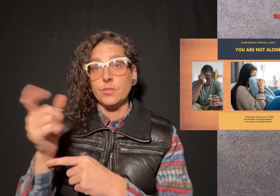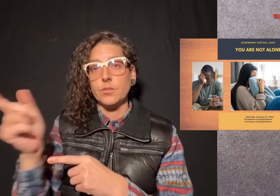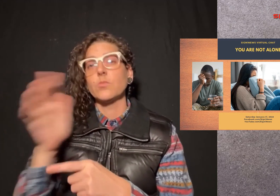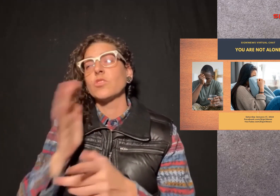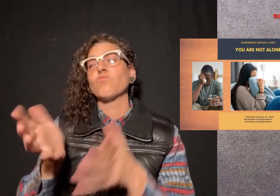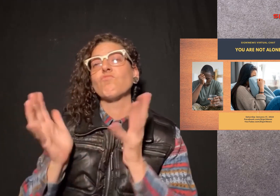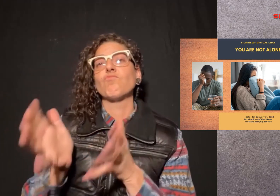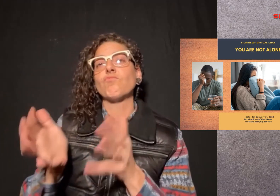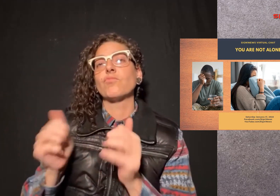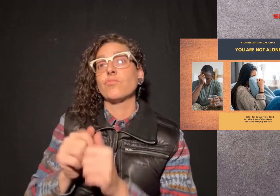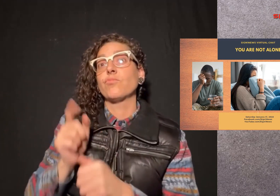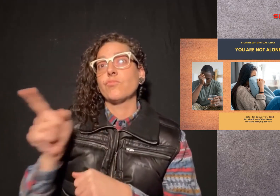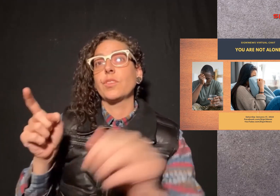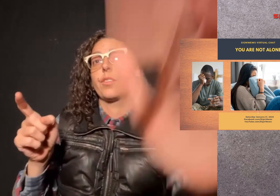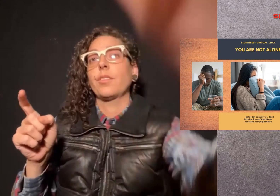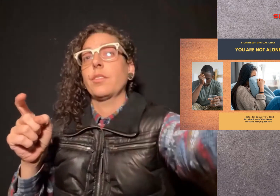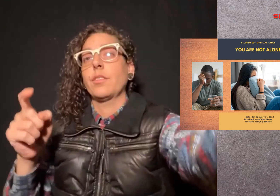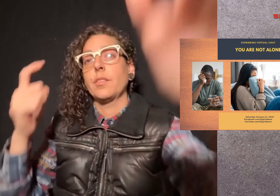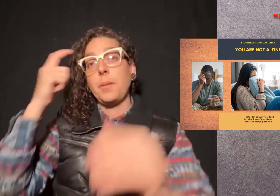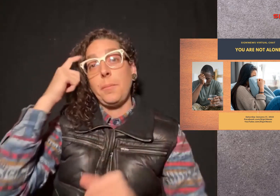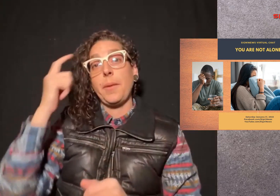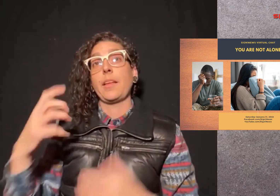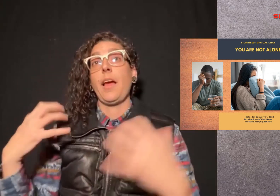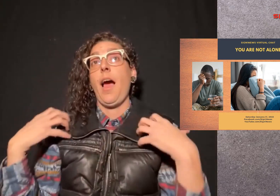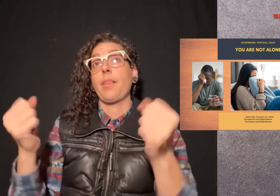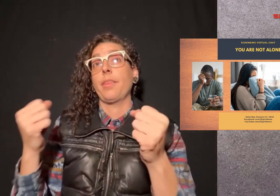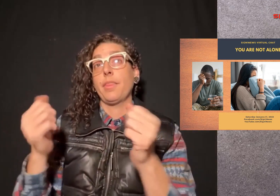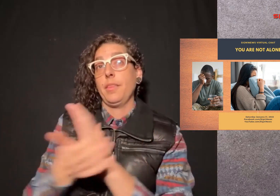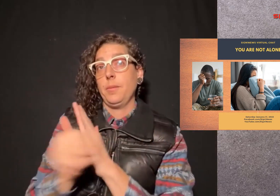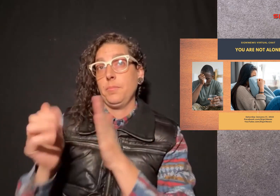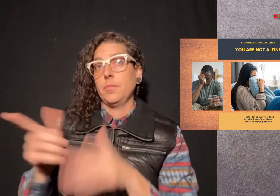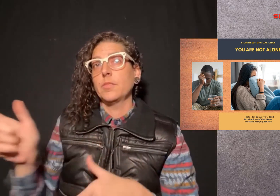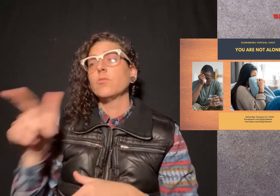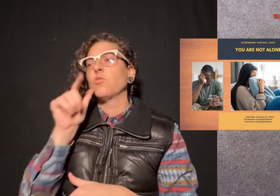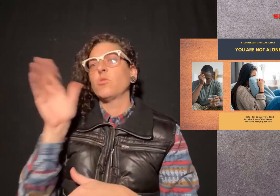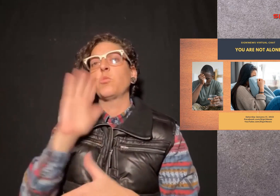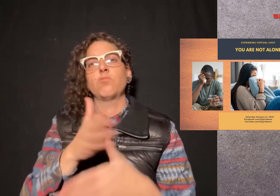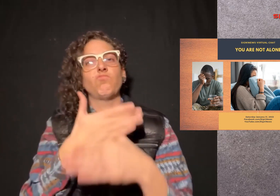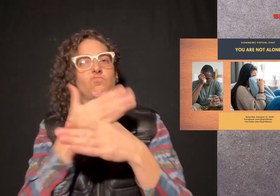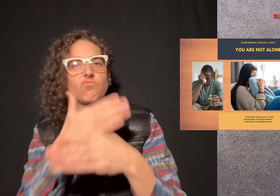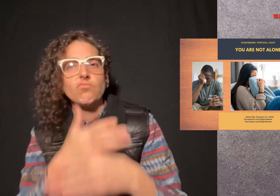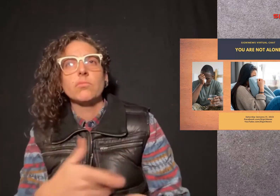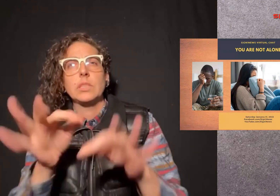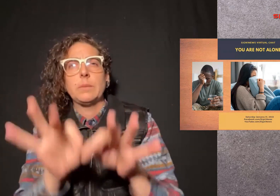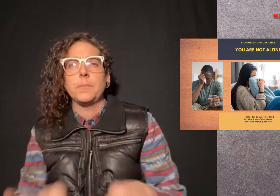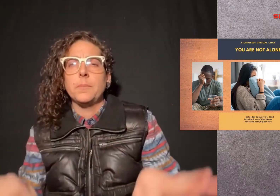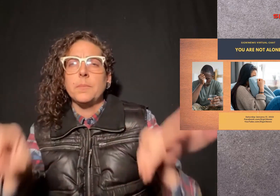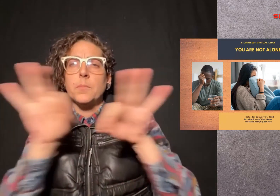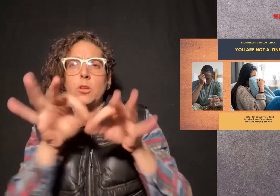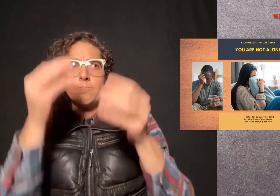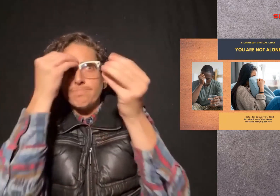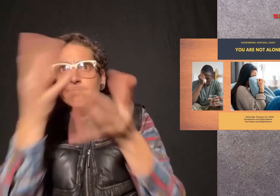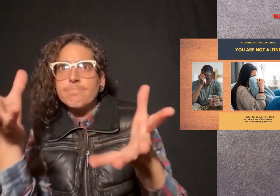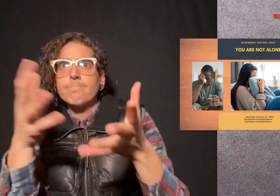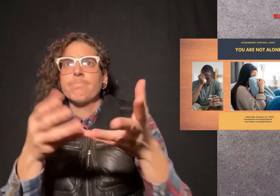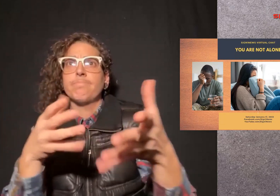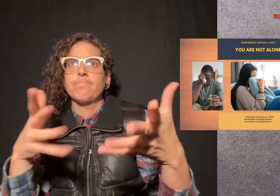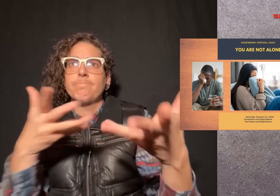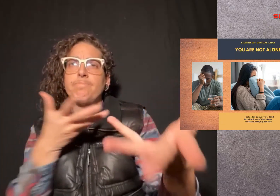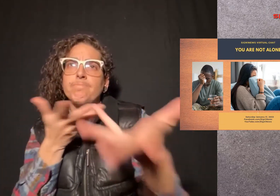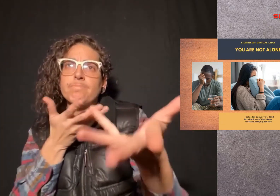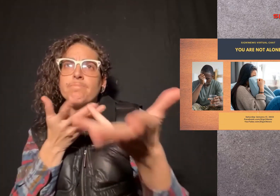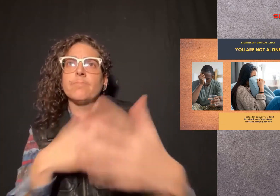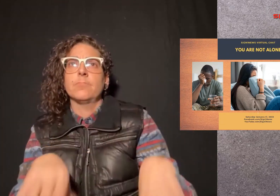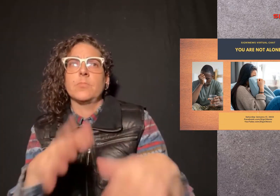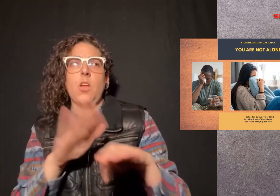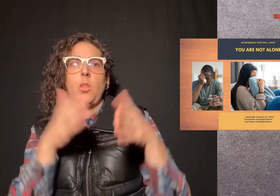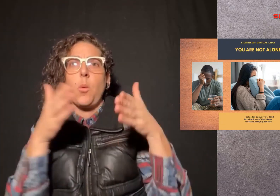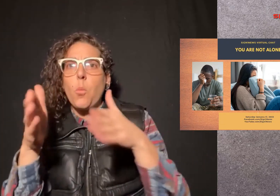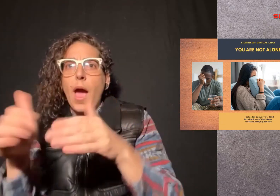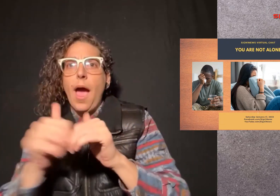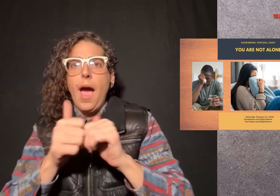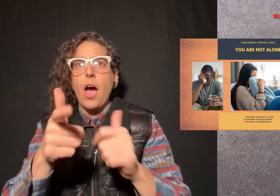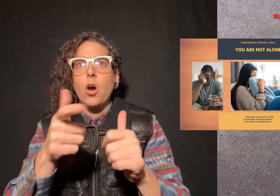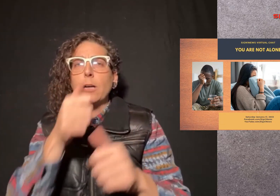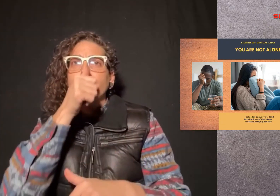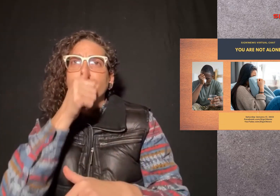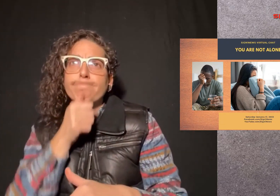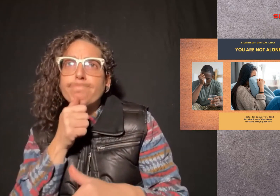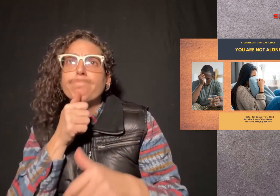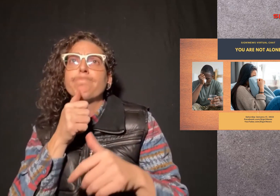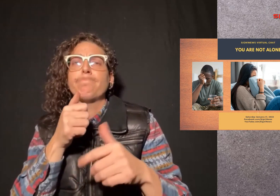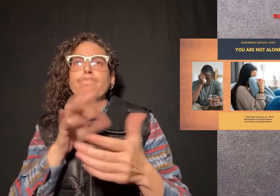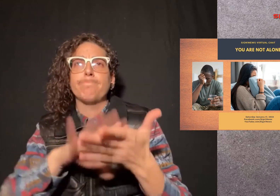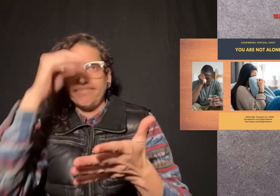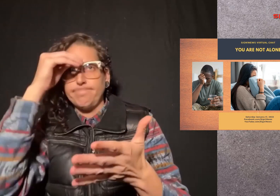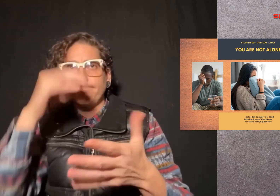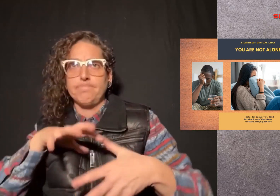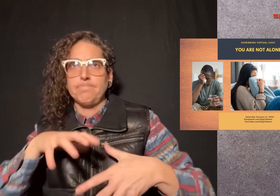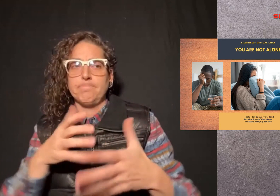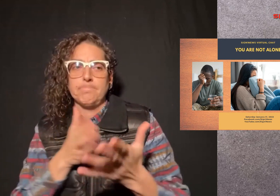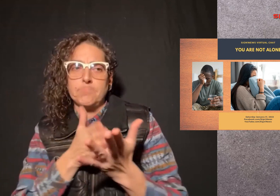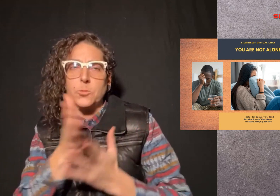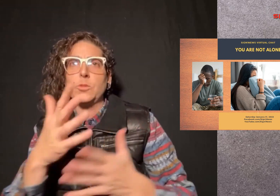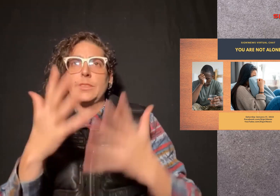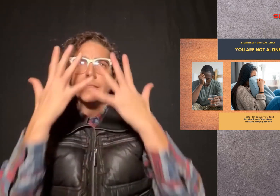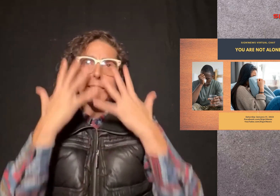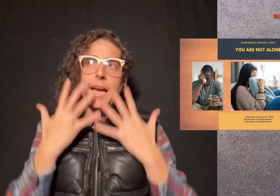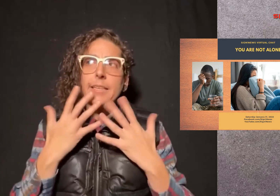mental health expert who will share important information on ways to cope with sadness and